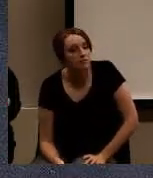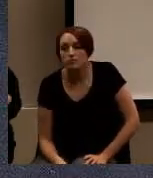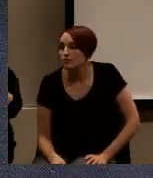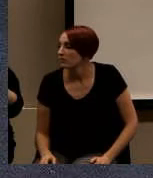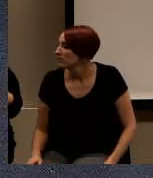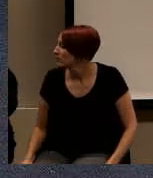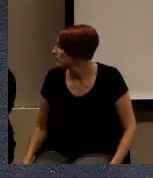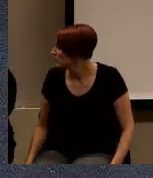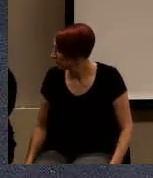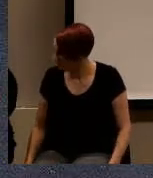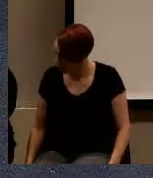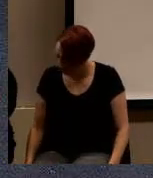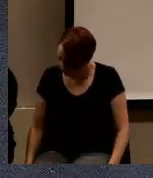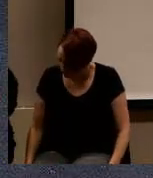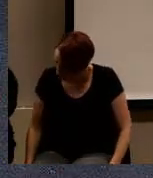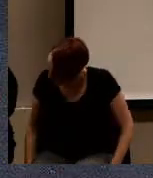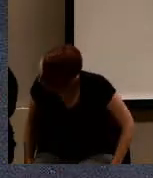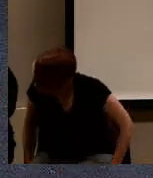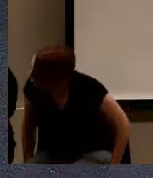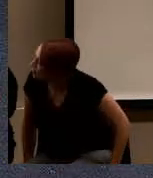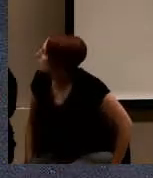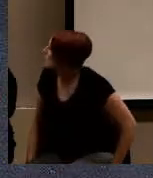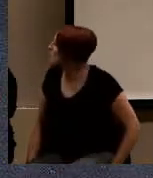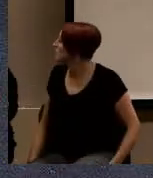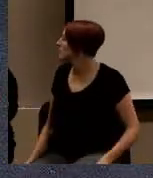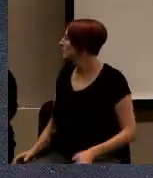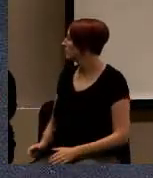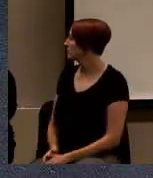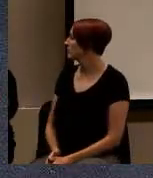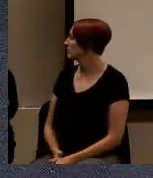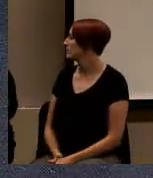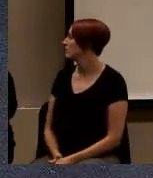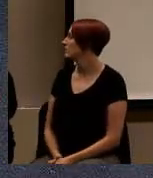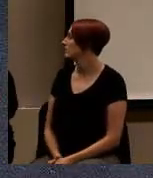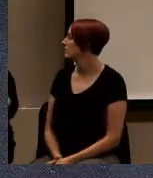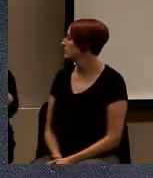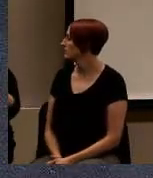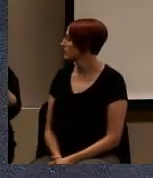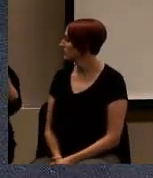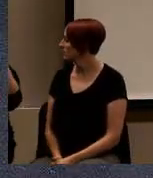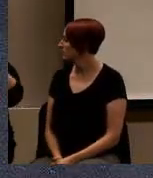are called family or parent/teen driving agreements, where parents and teens kind of sit down